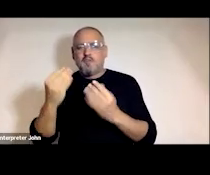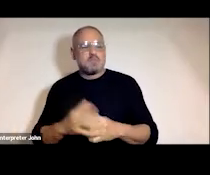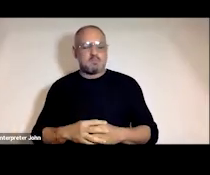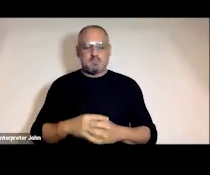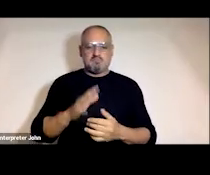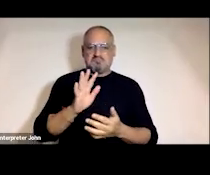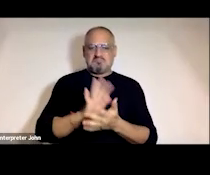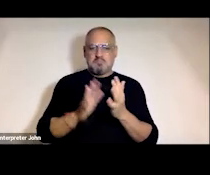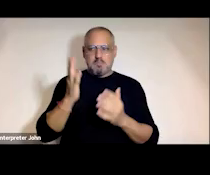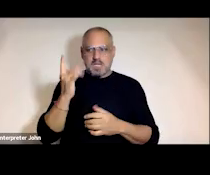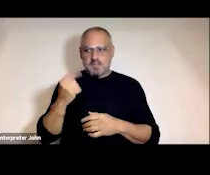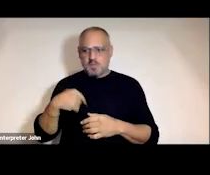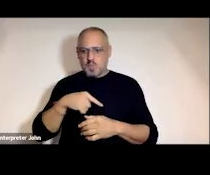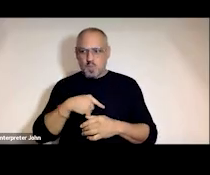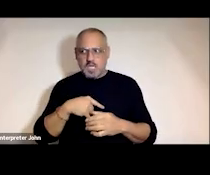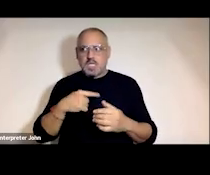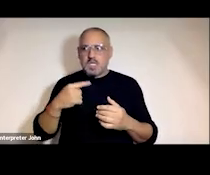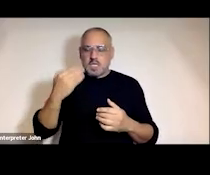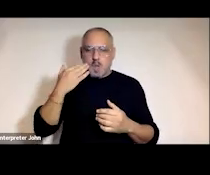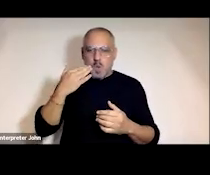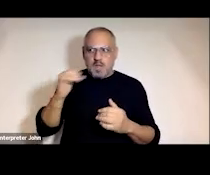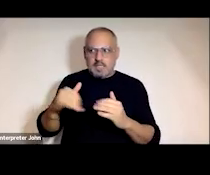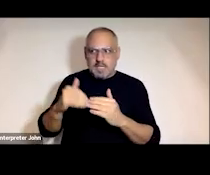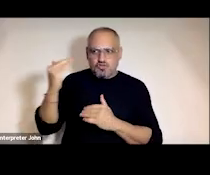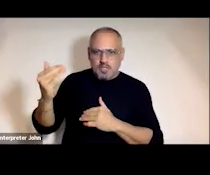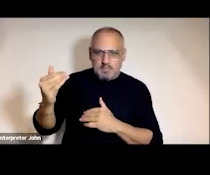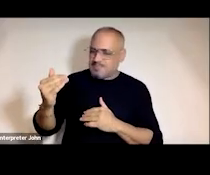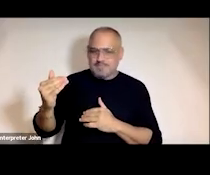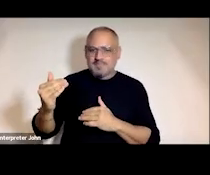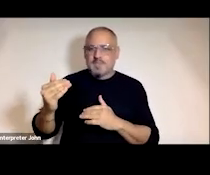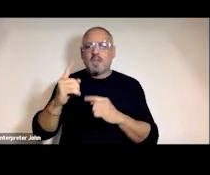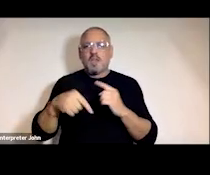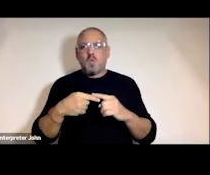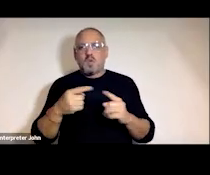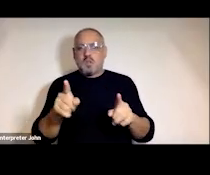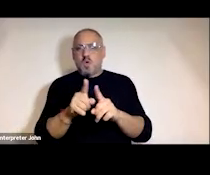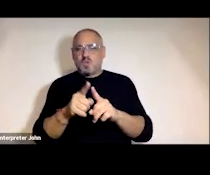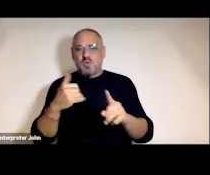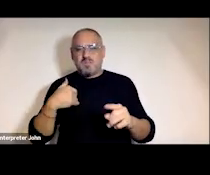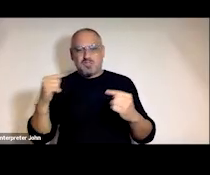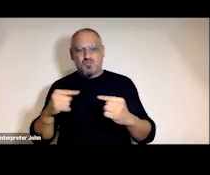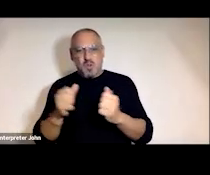just because we consider it as extreme. When they also have trouble with interacting with others